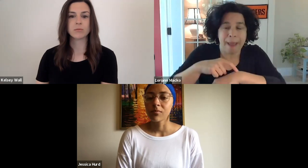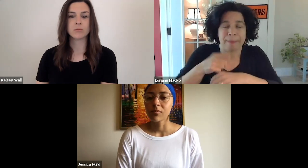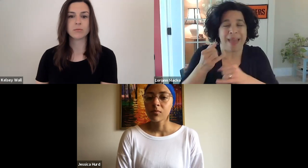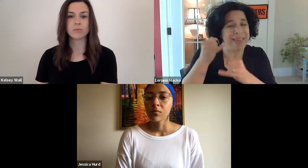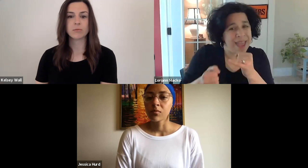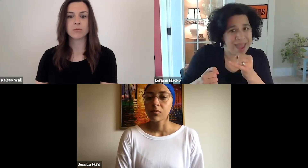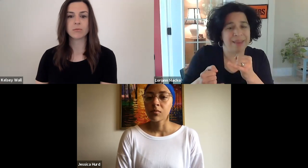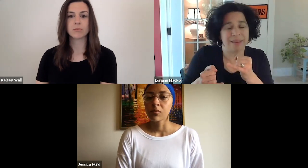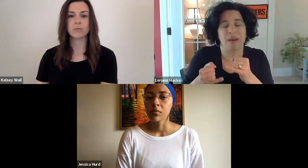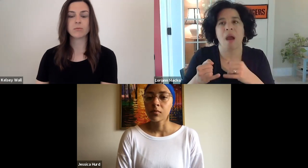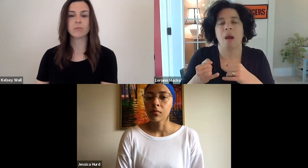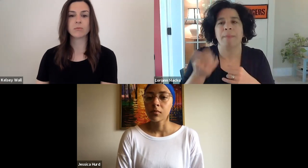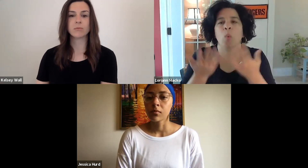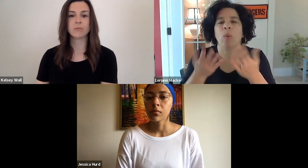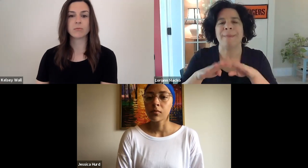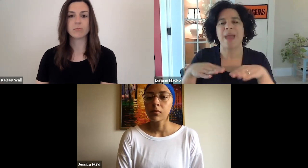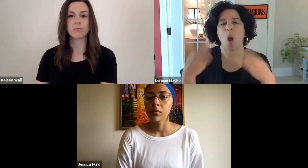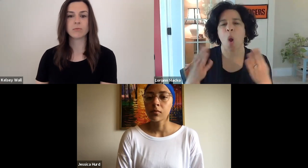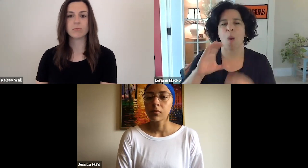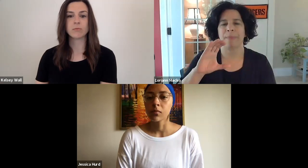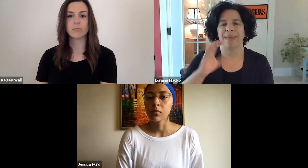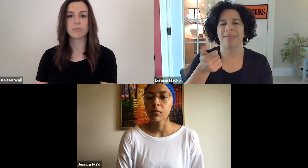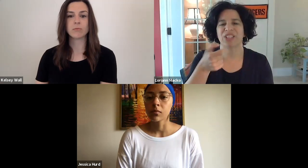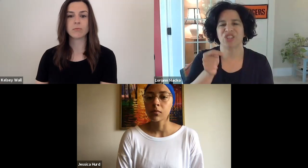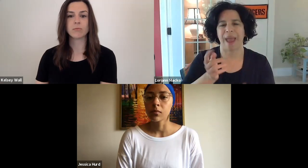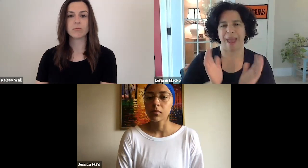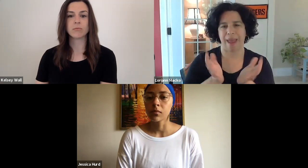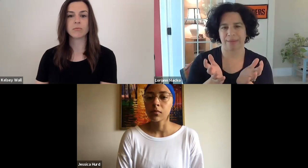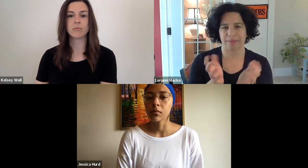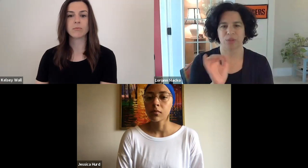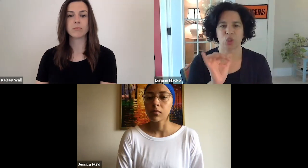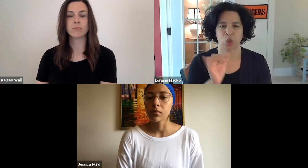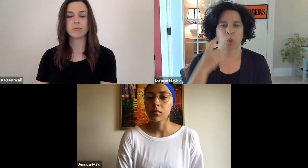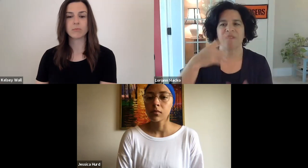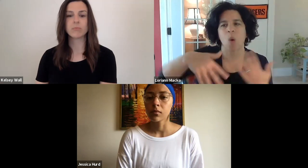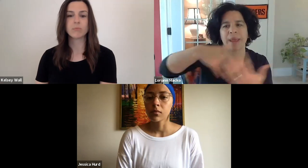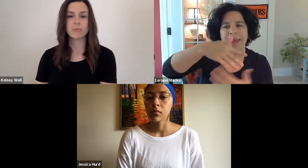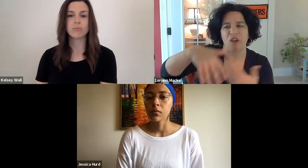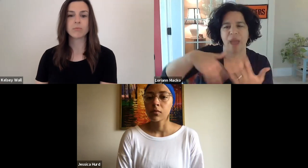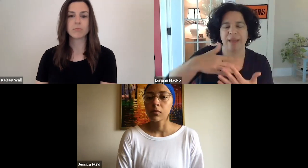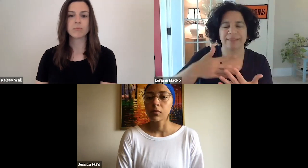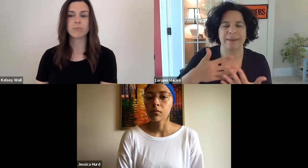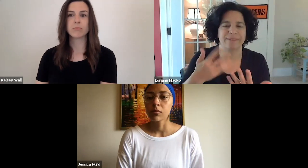If we have time at the end, we also would like to have an open chat where all of you could chat together